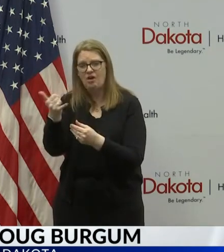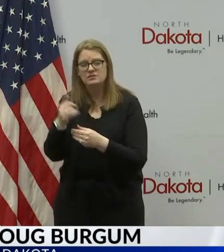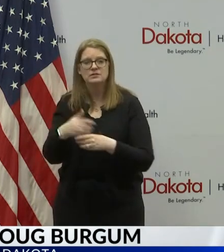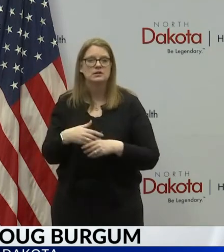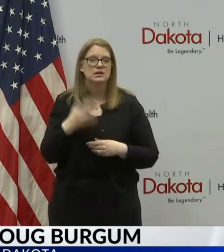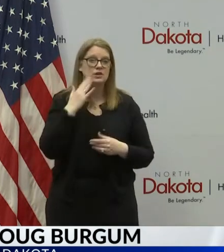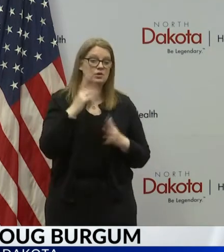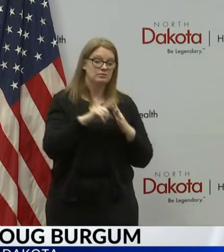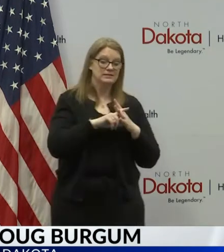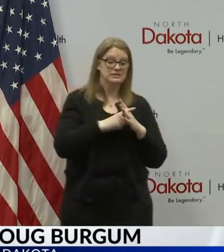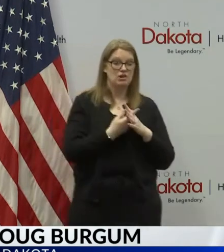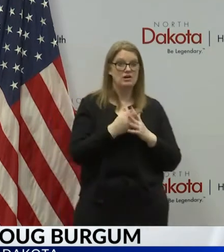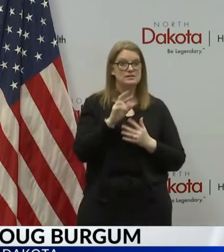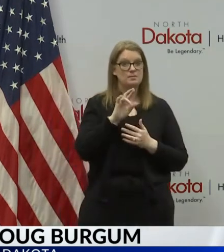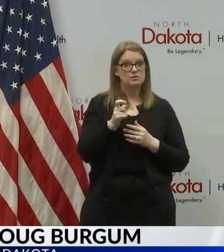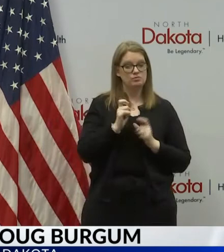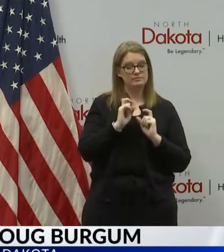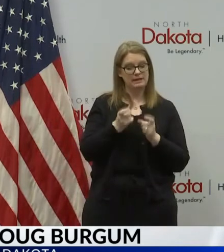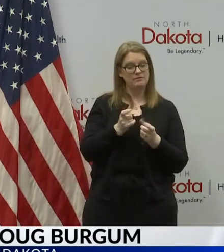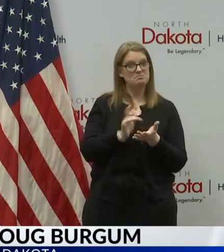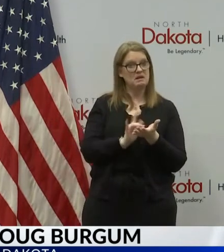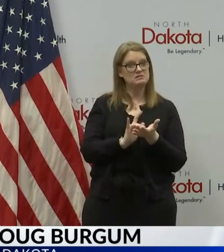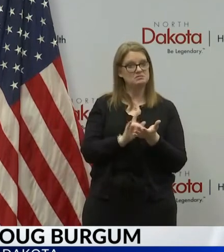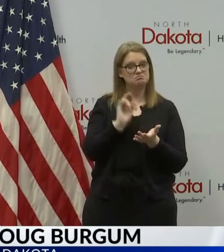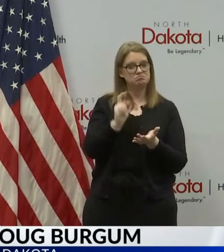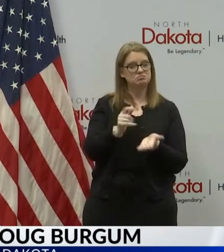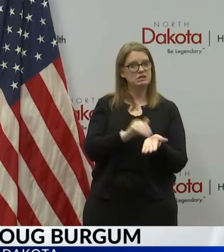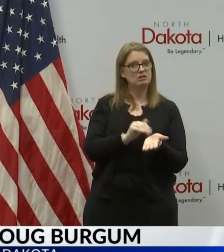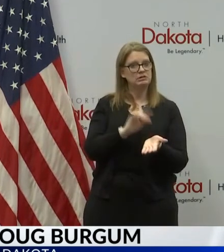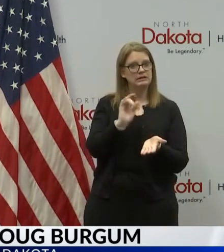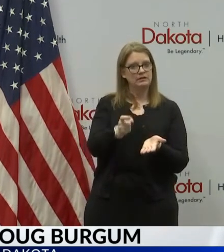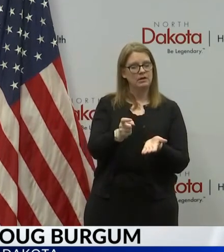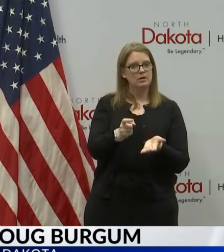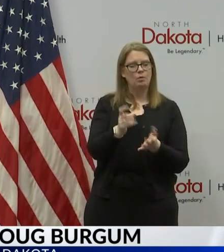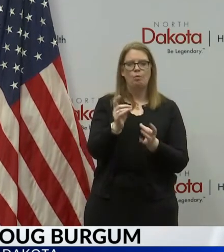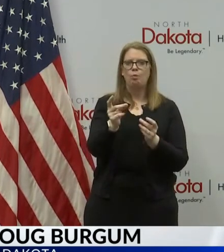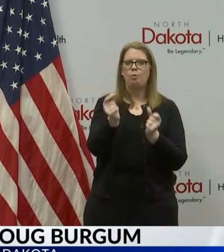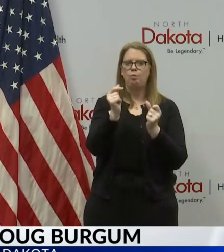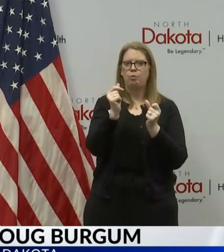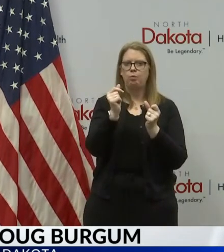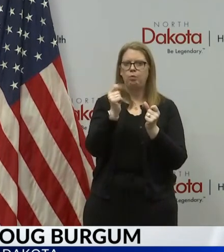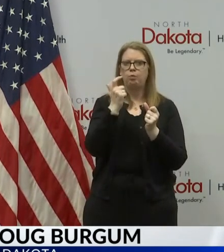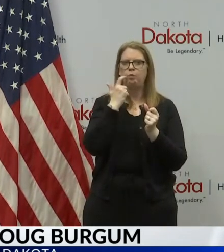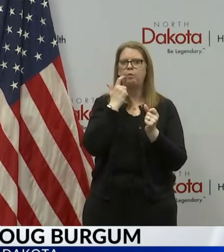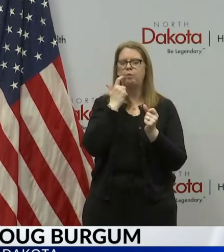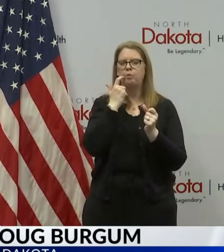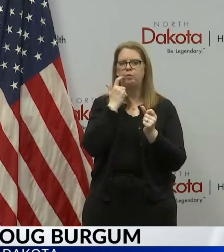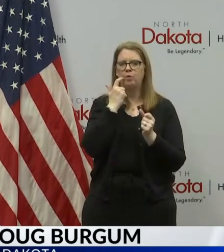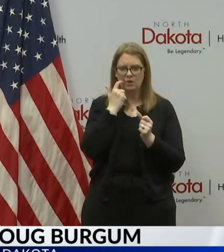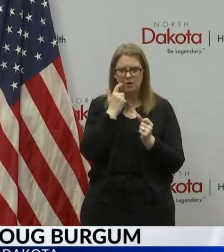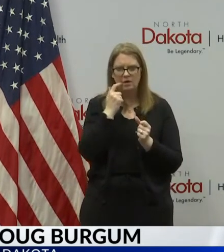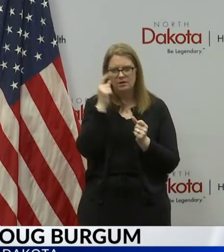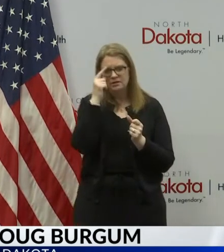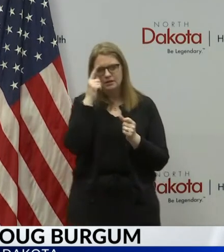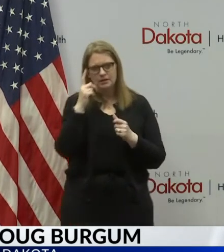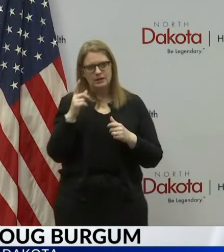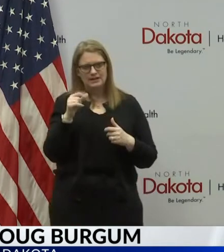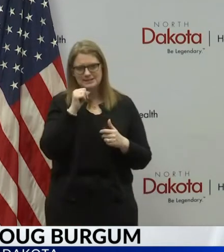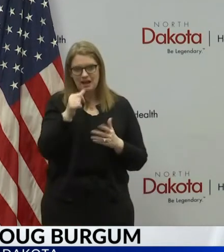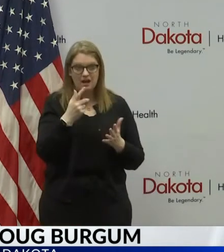IS OPIOID OVERDOSES AND DEATHS. WE KNOW THAT WHAT CAN START OUT AS A PRESCRIPTION MEDICATION CAN